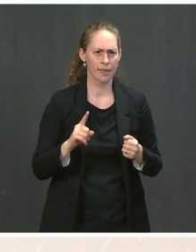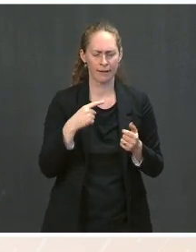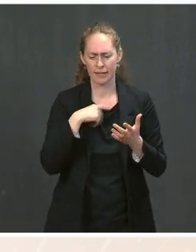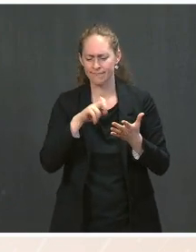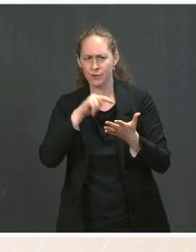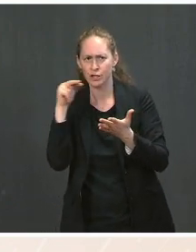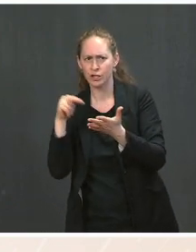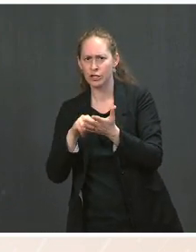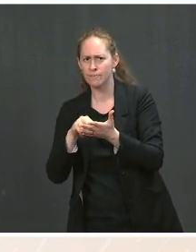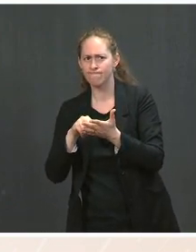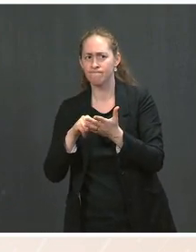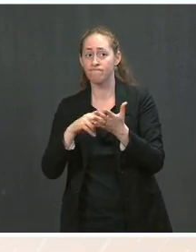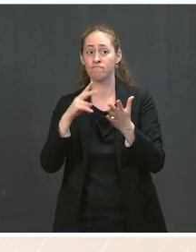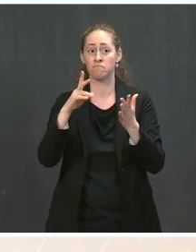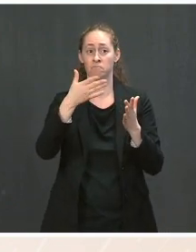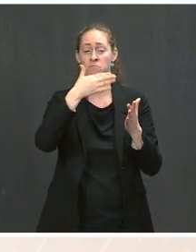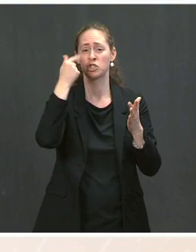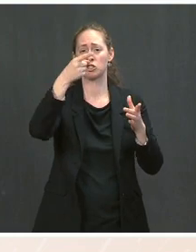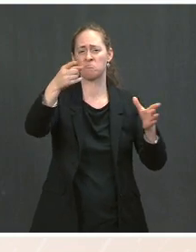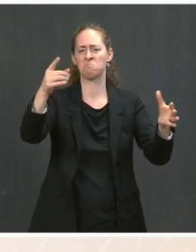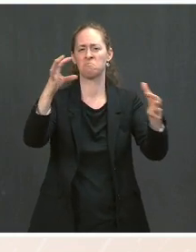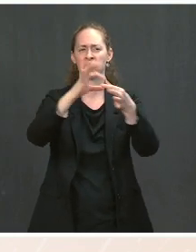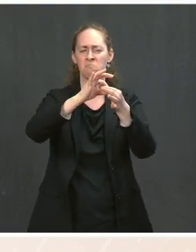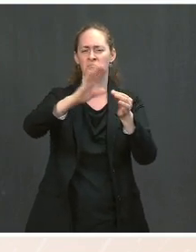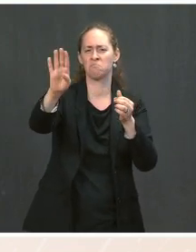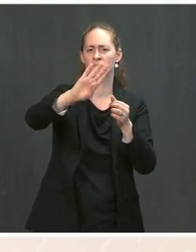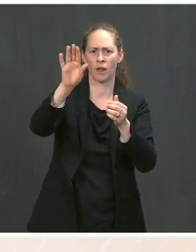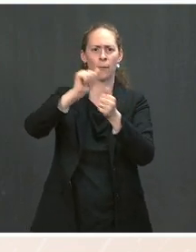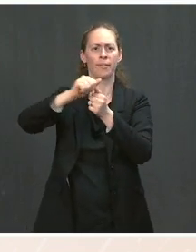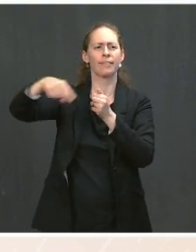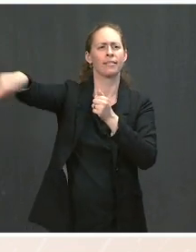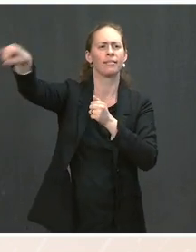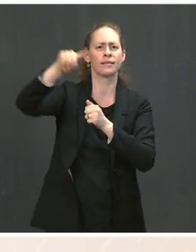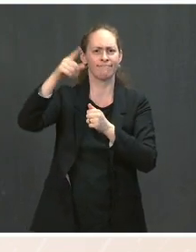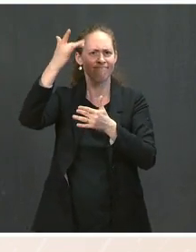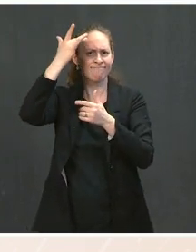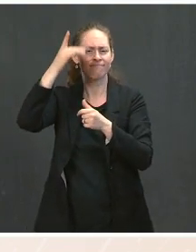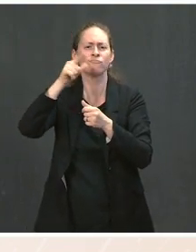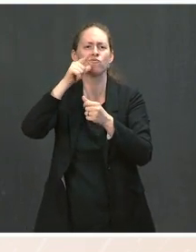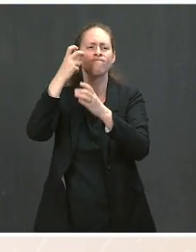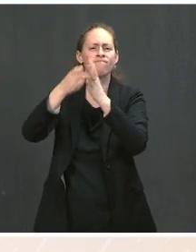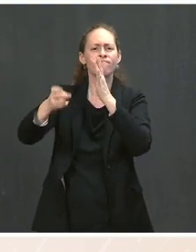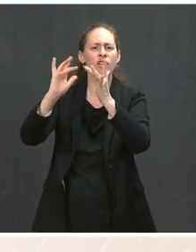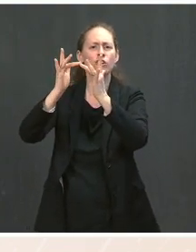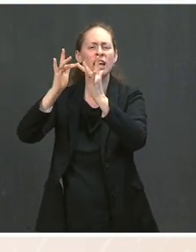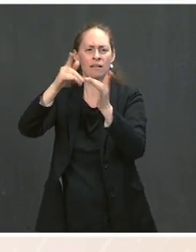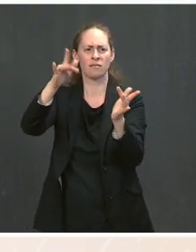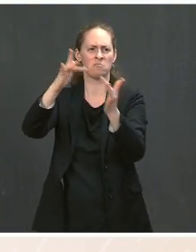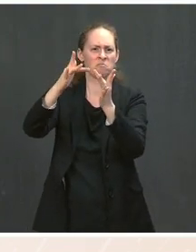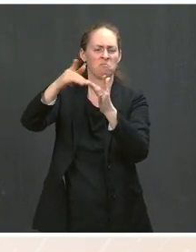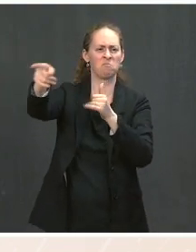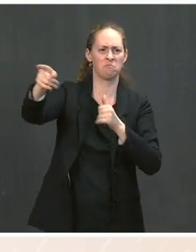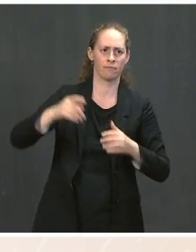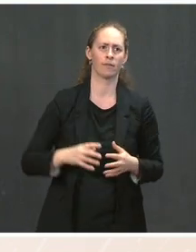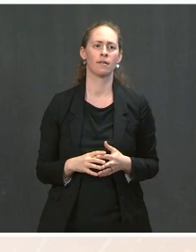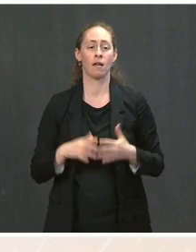with our cyber experts on exactly that question. I mean, obviously, the individuals who were -- and the companies who were designated